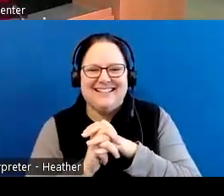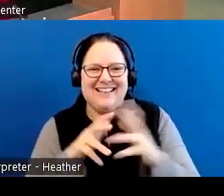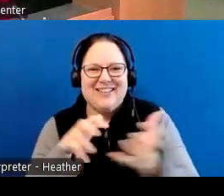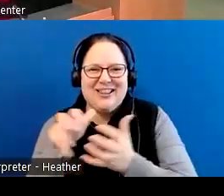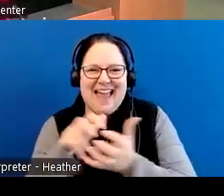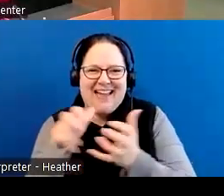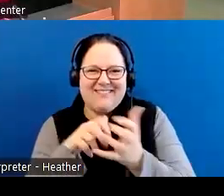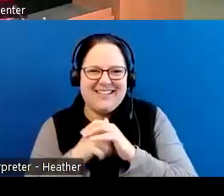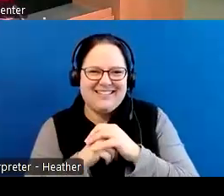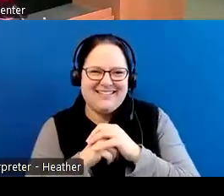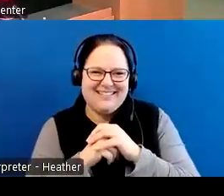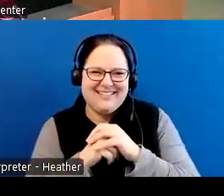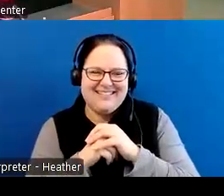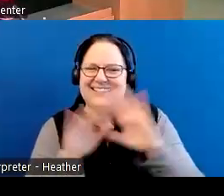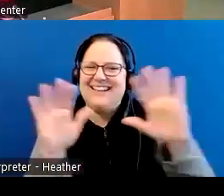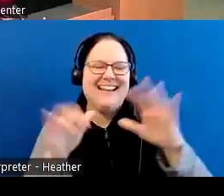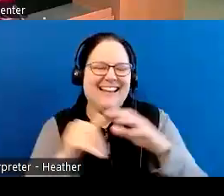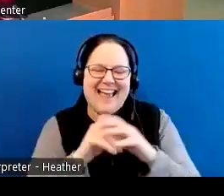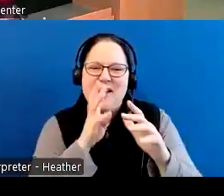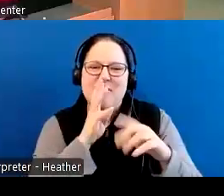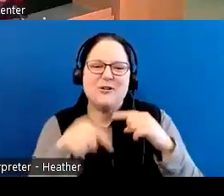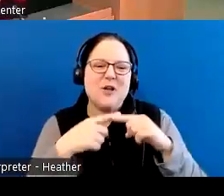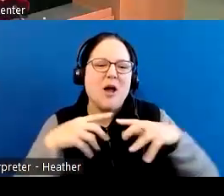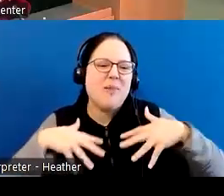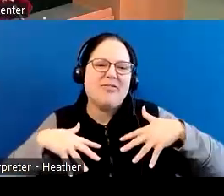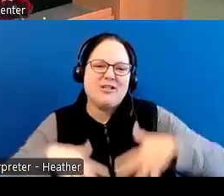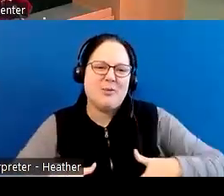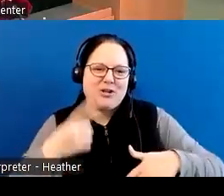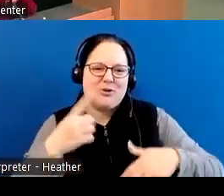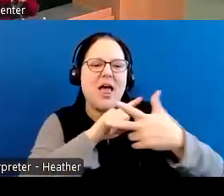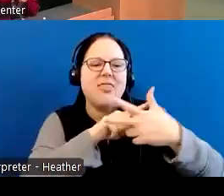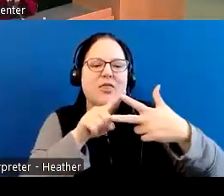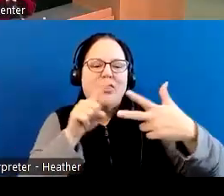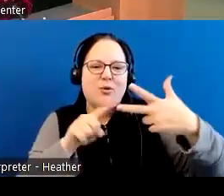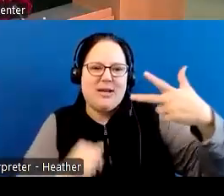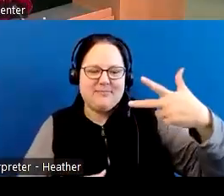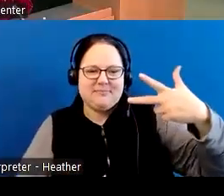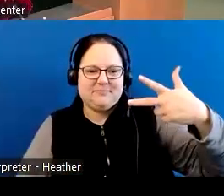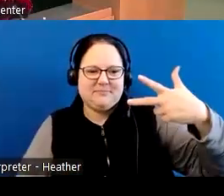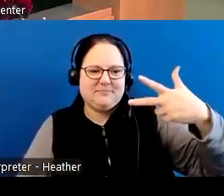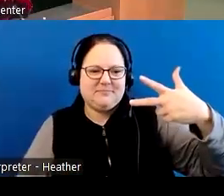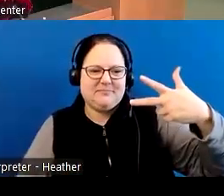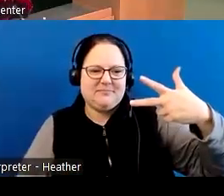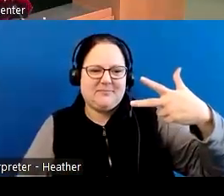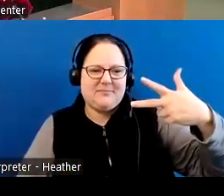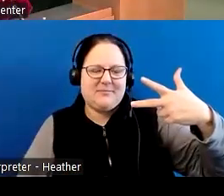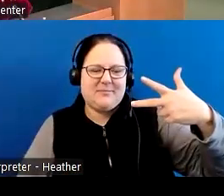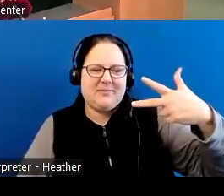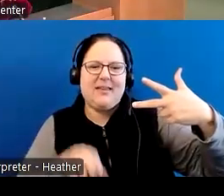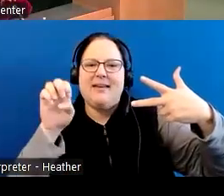Yeah. Okay. I I I'll just talk about the the depression cluster there. So, the three that come up the most with depression is is empathy, which we always talked about. So, you have a teenager